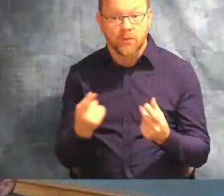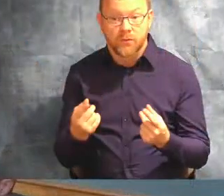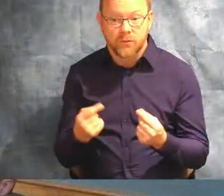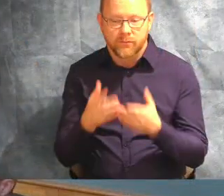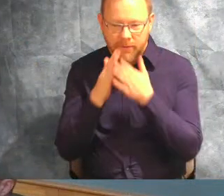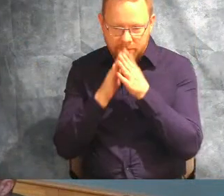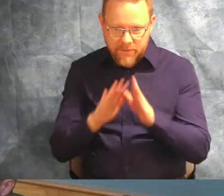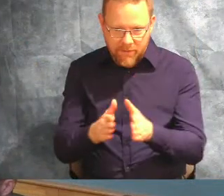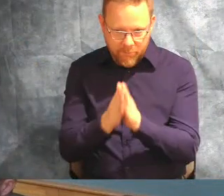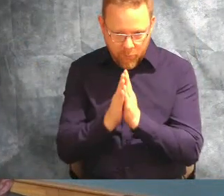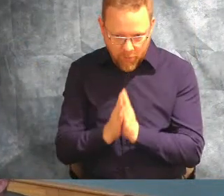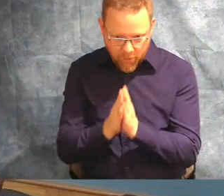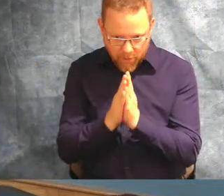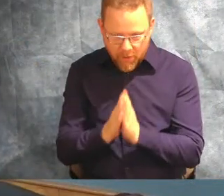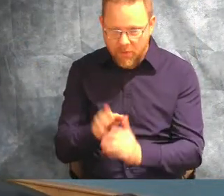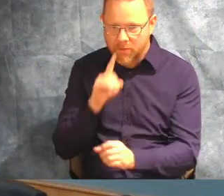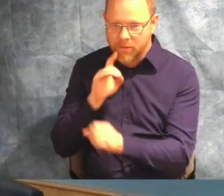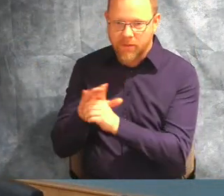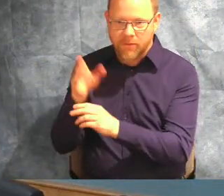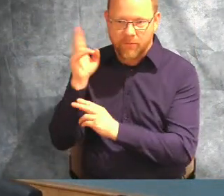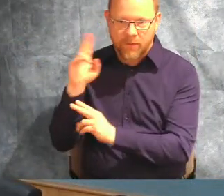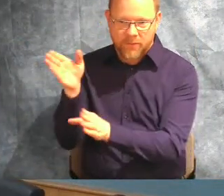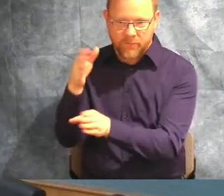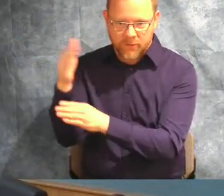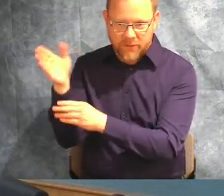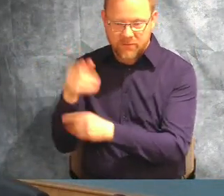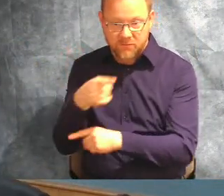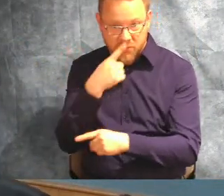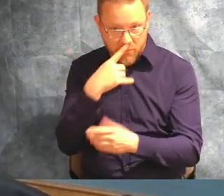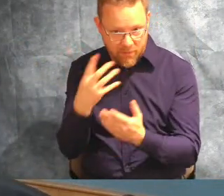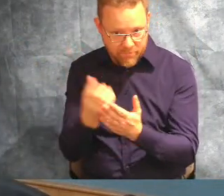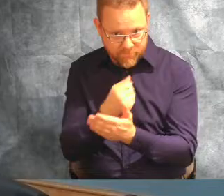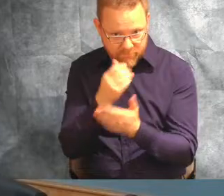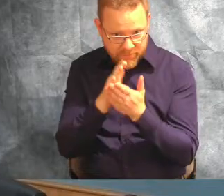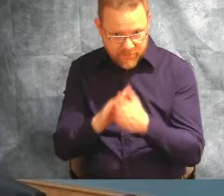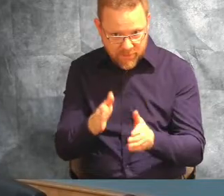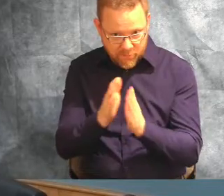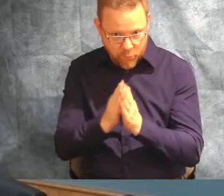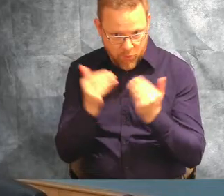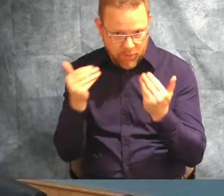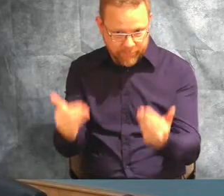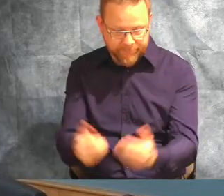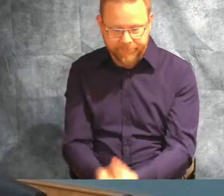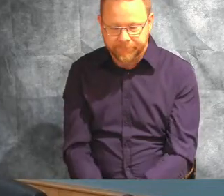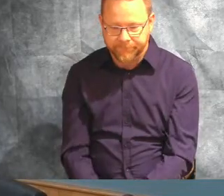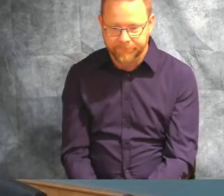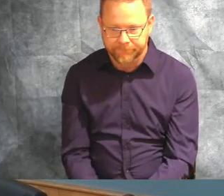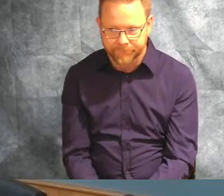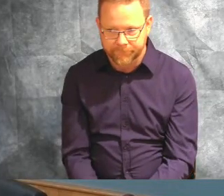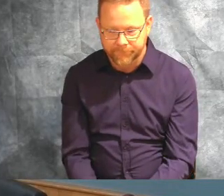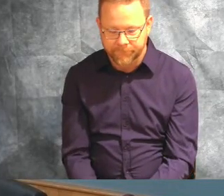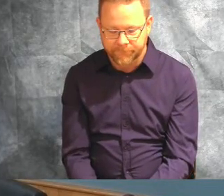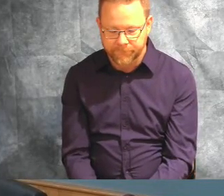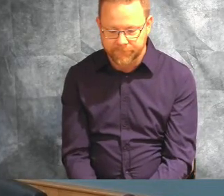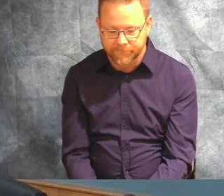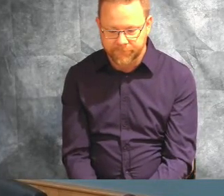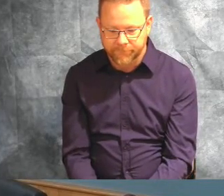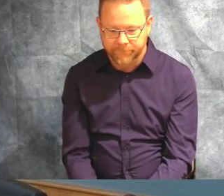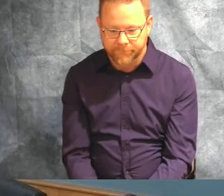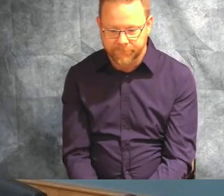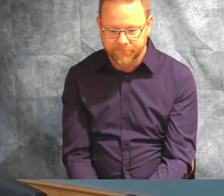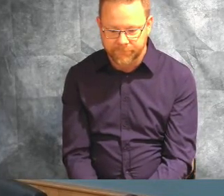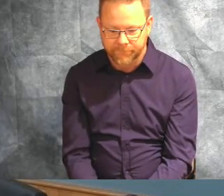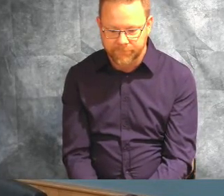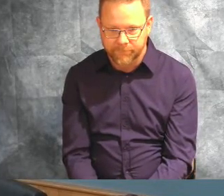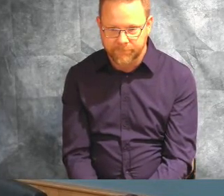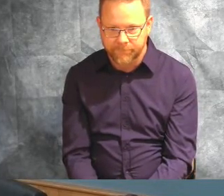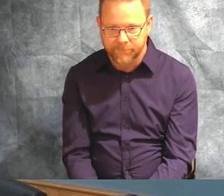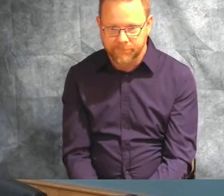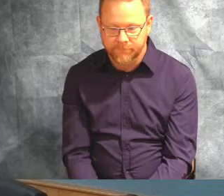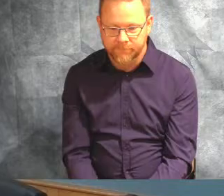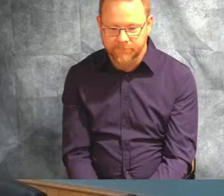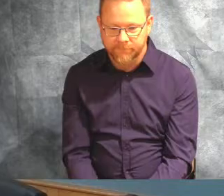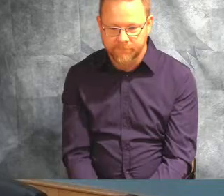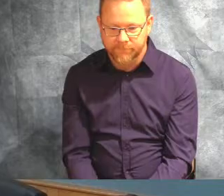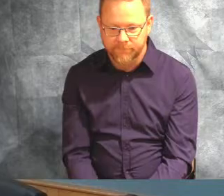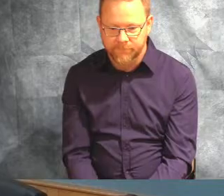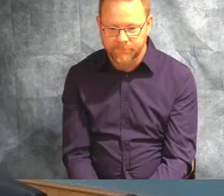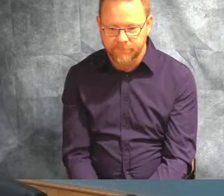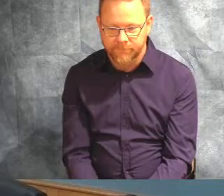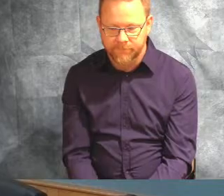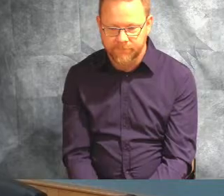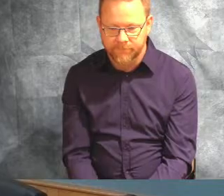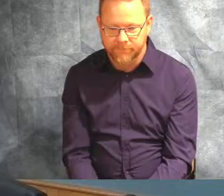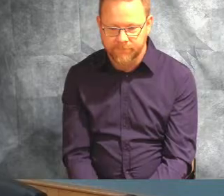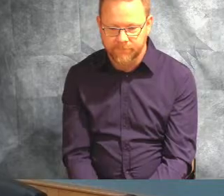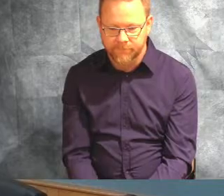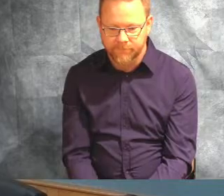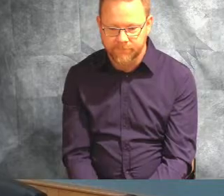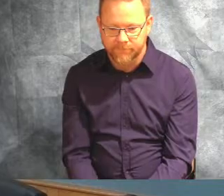prayer and pledge of allegiance. If you could take a moment for a silent prayer, please.